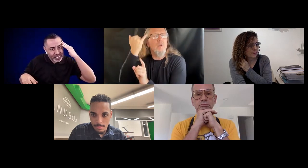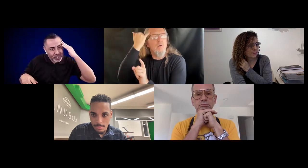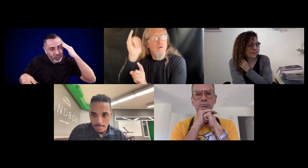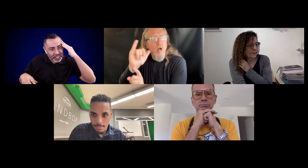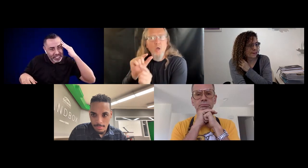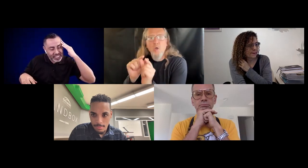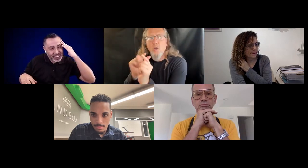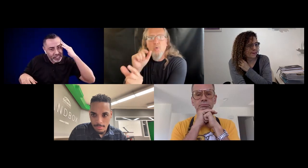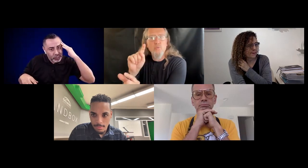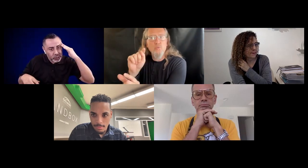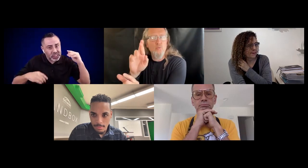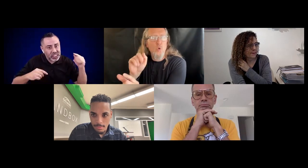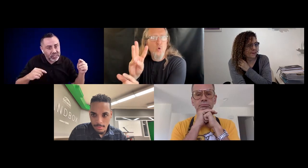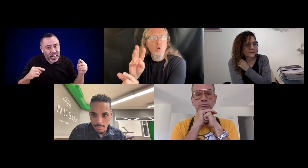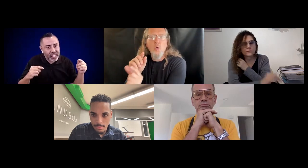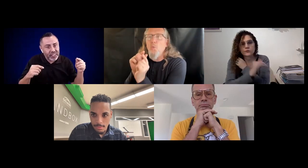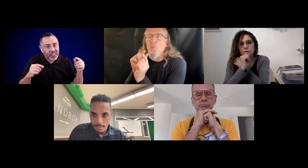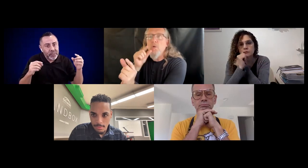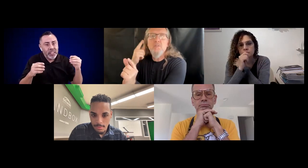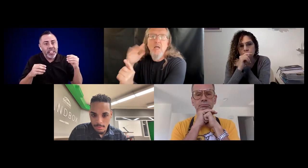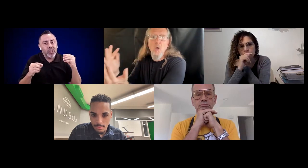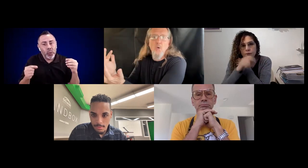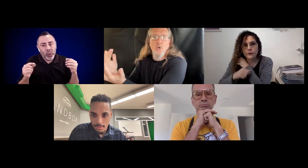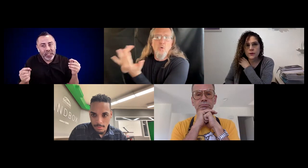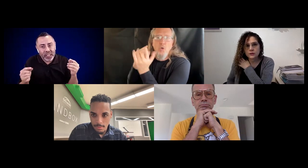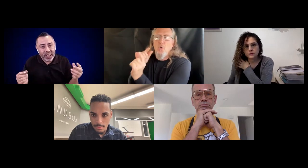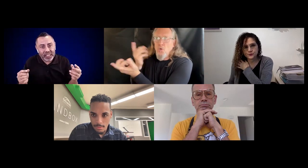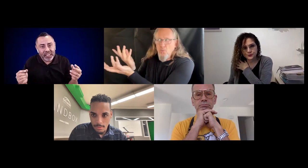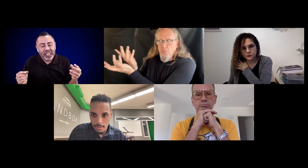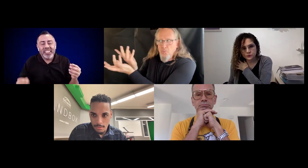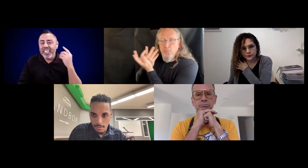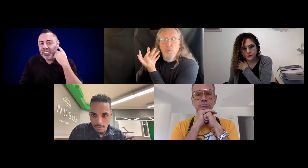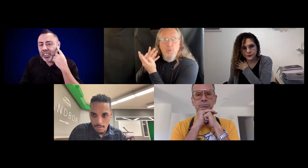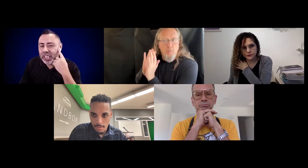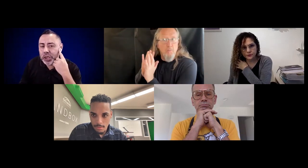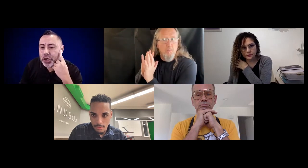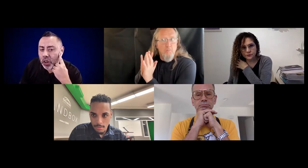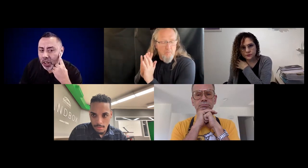And the ears receive that in a line, the ears are like a straw.